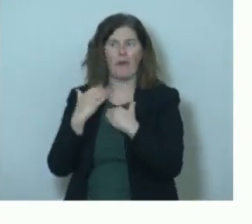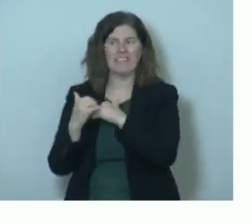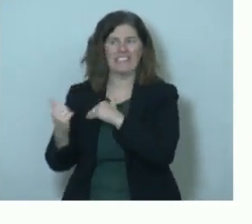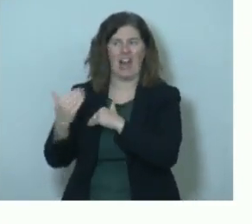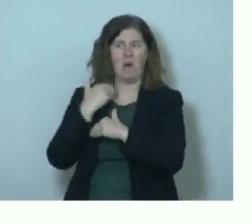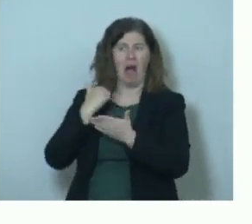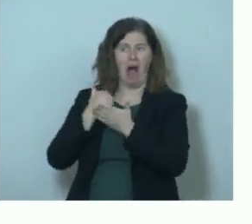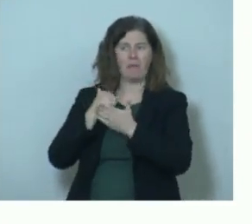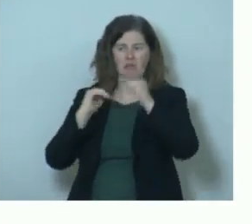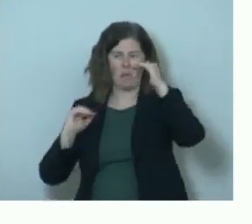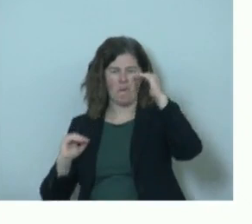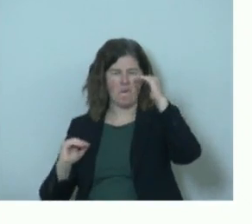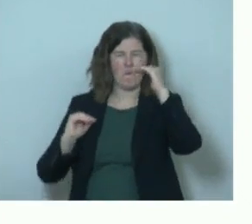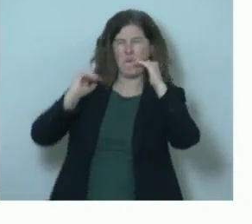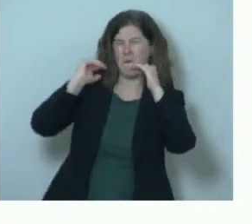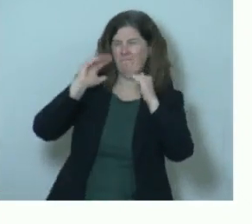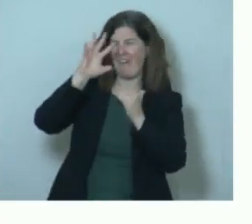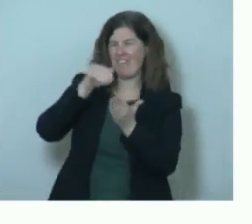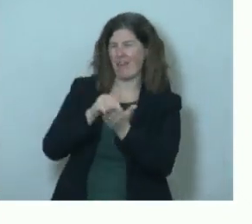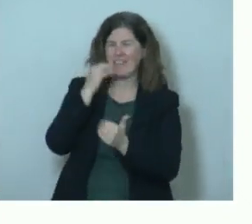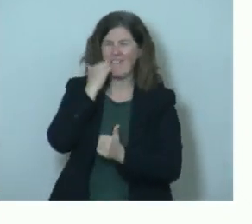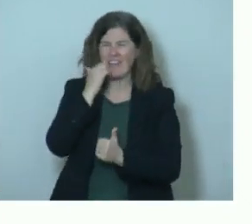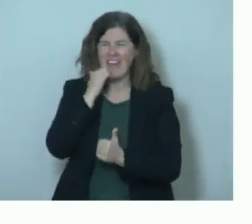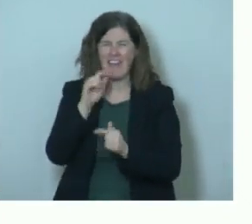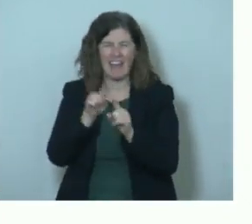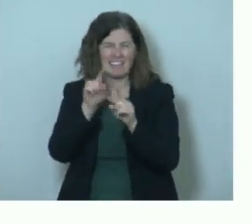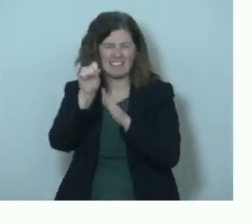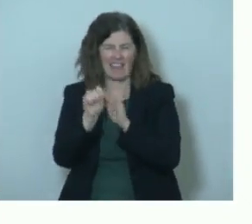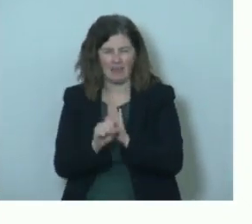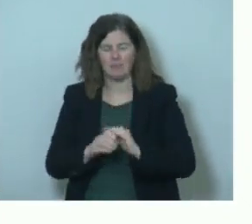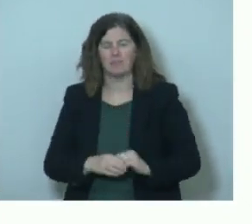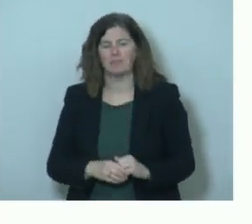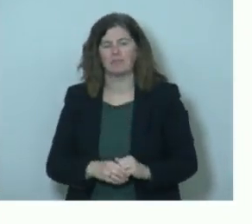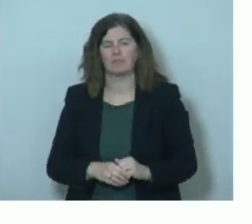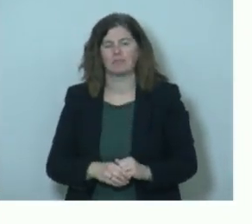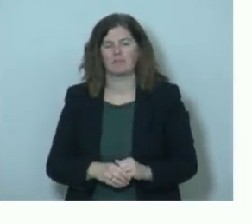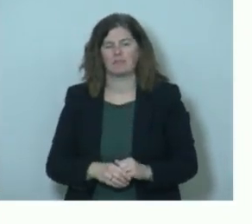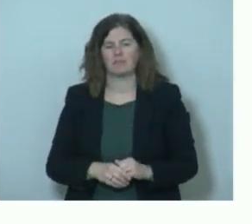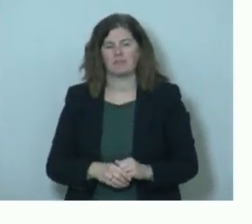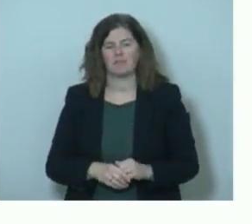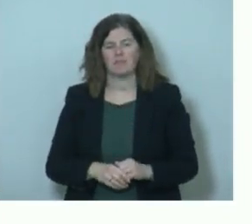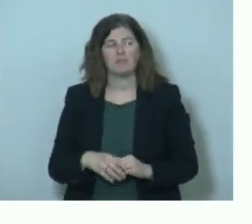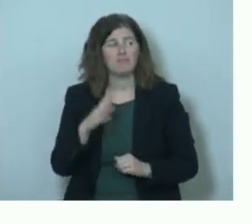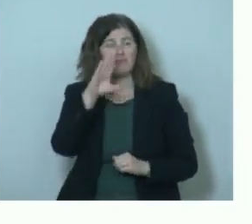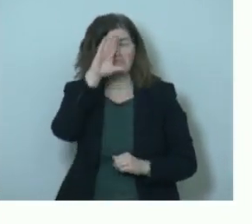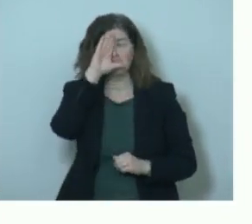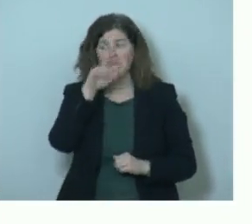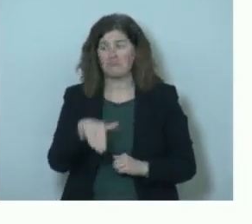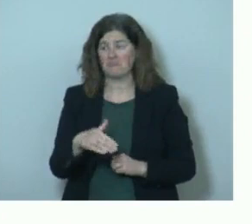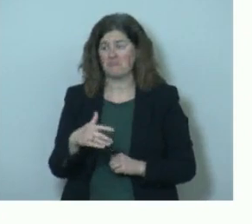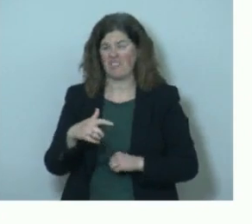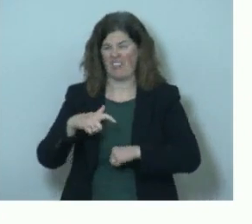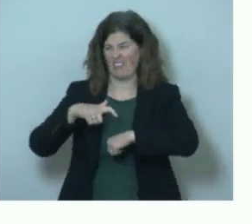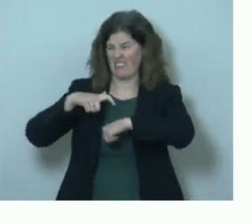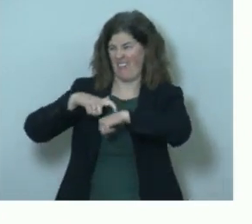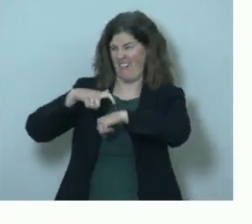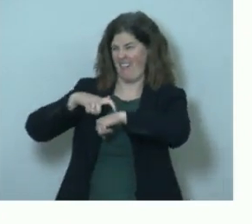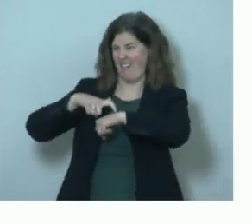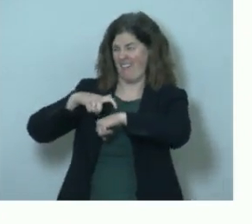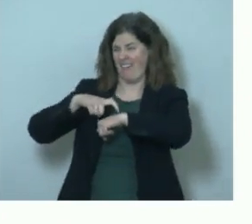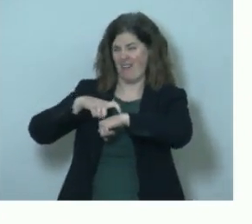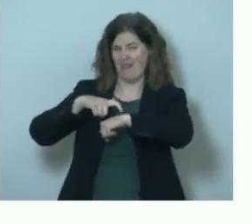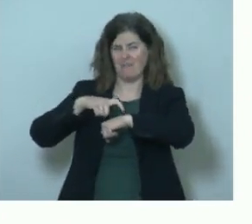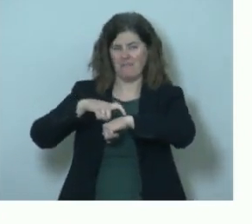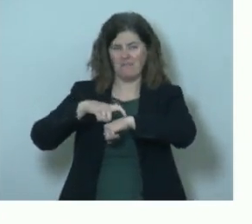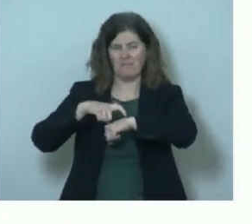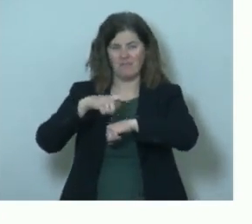IF ANYONE HAS A FEW HUNDRED THOUSAND TEST SWABS, PLEASE SEND THEM IN.